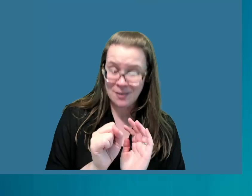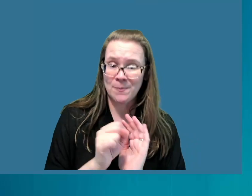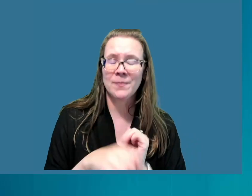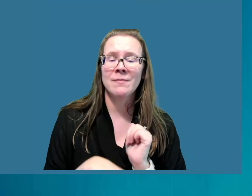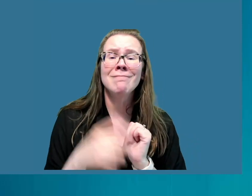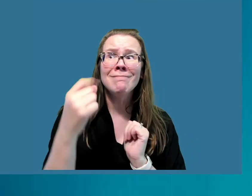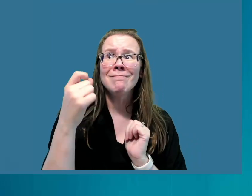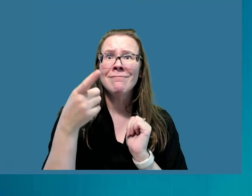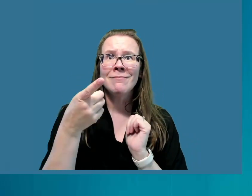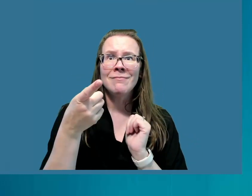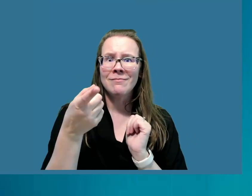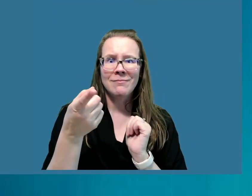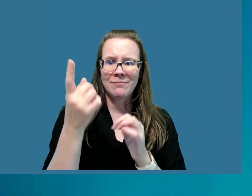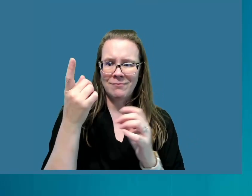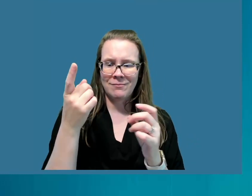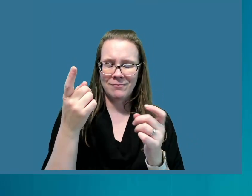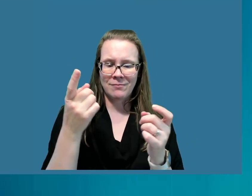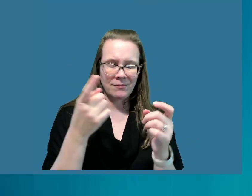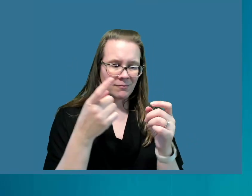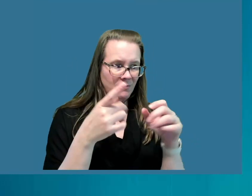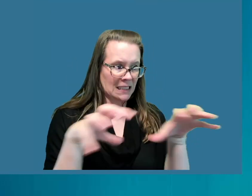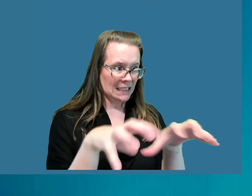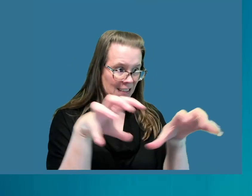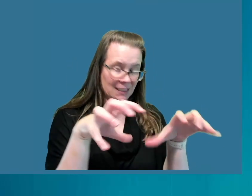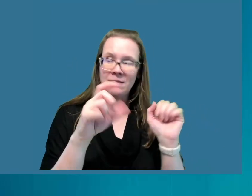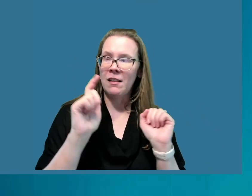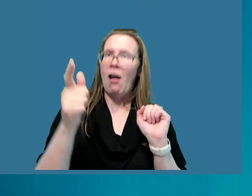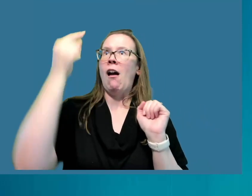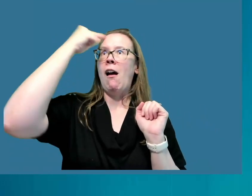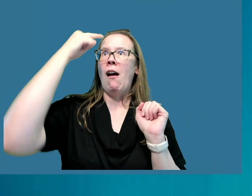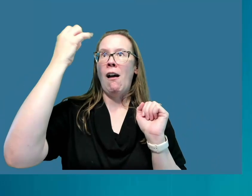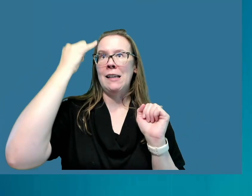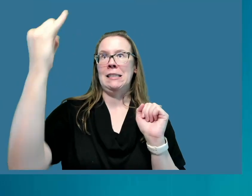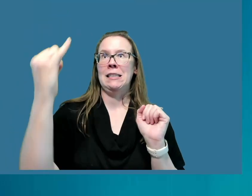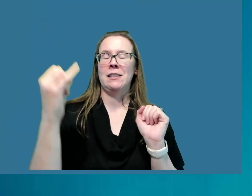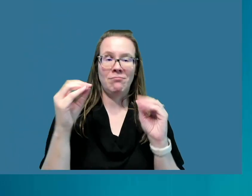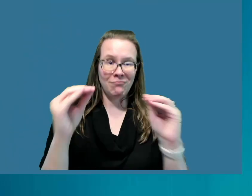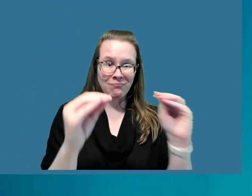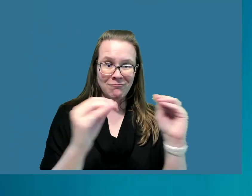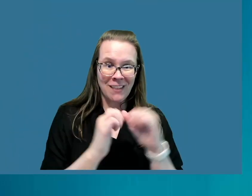tips and links as to which sugar cookie cutters I used that are quilt related,